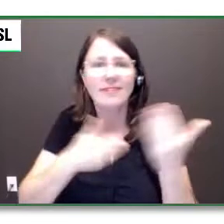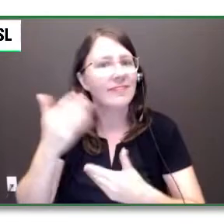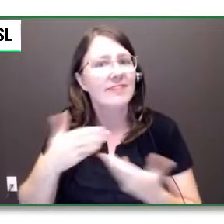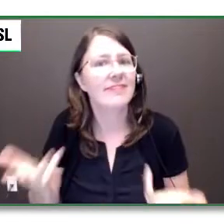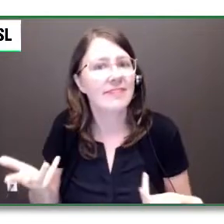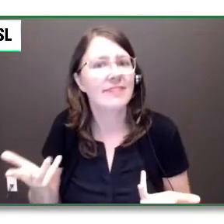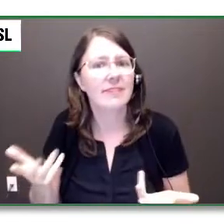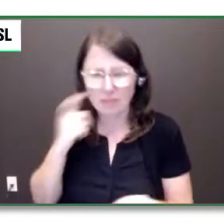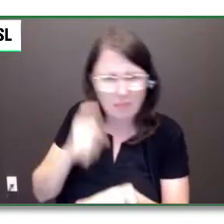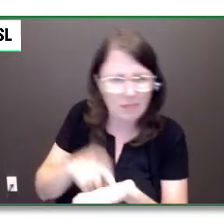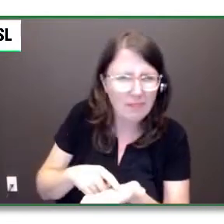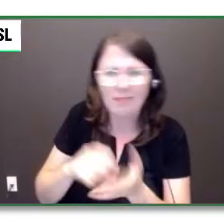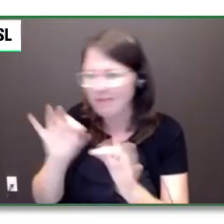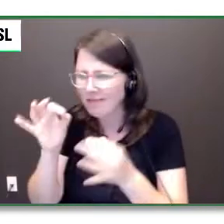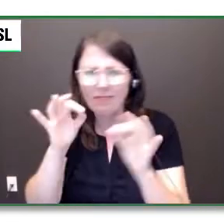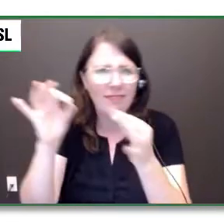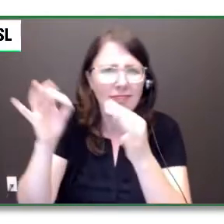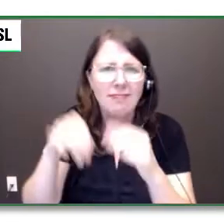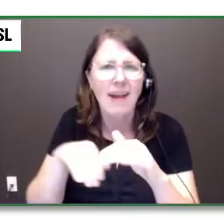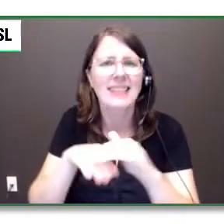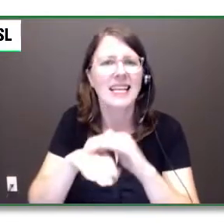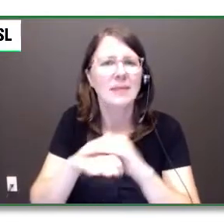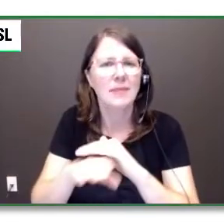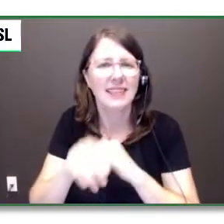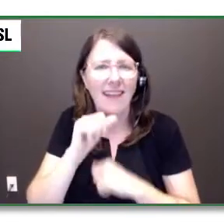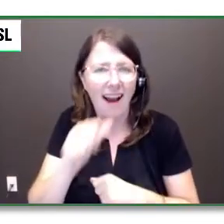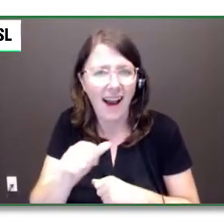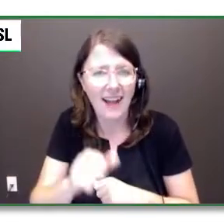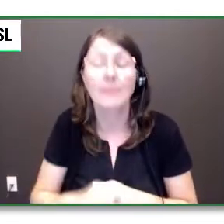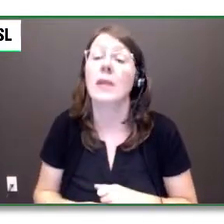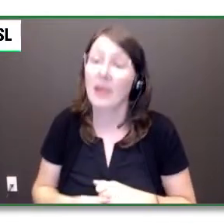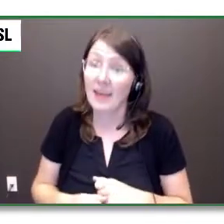is definitely a complex and interdependent set of challenges that in